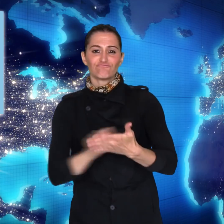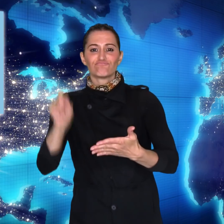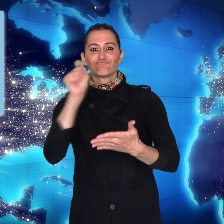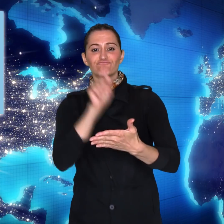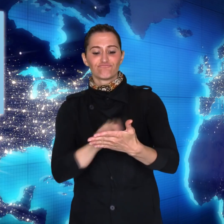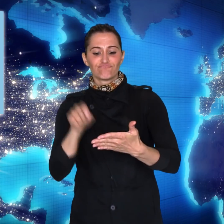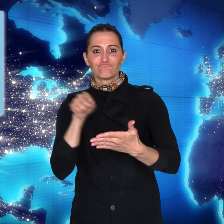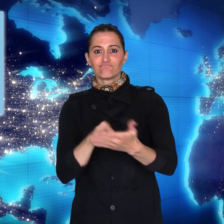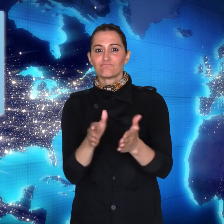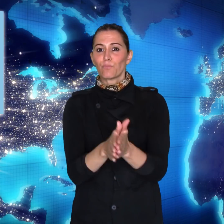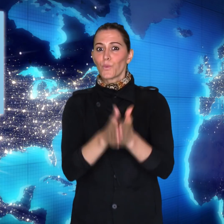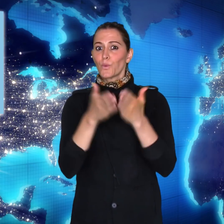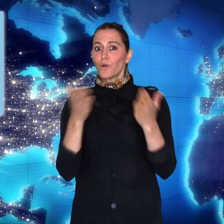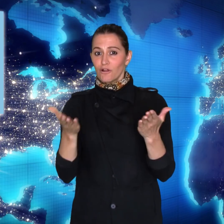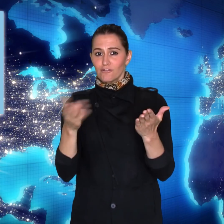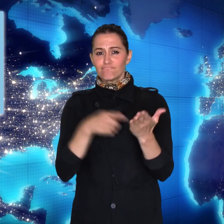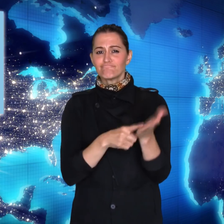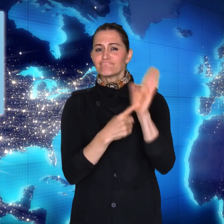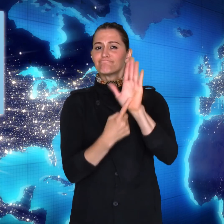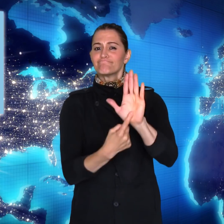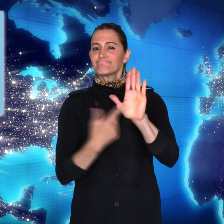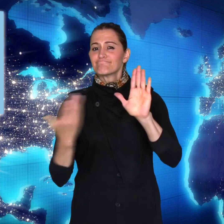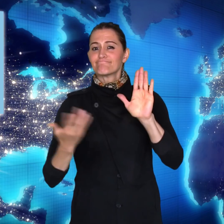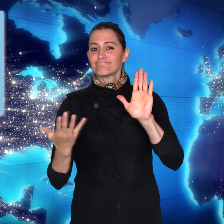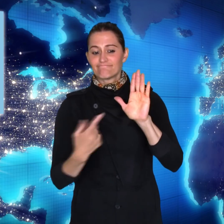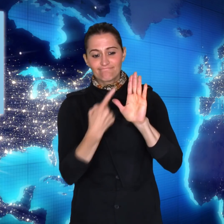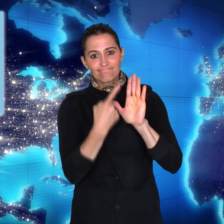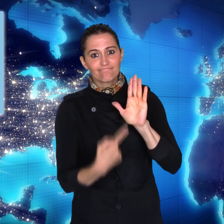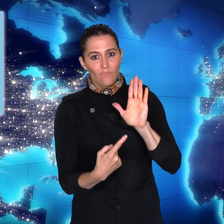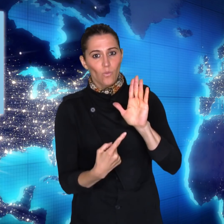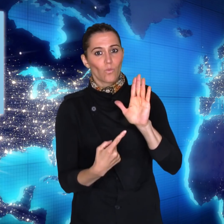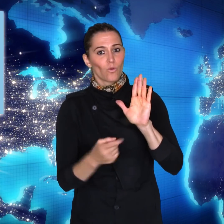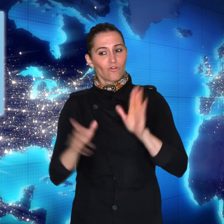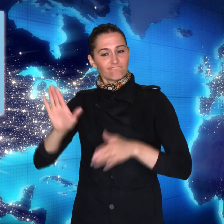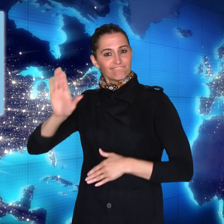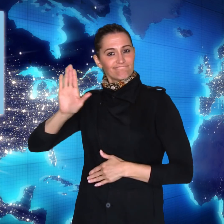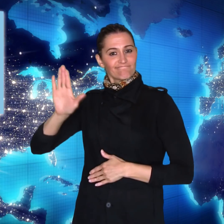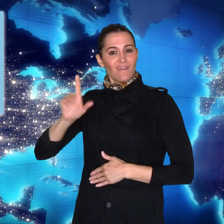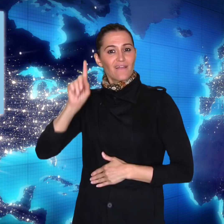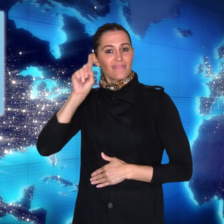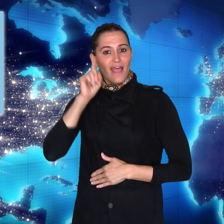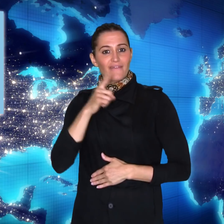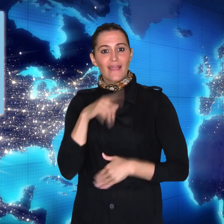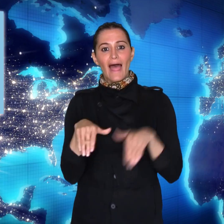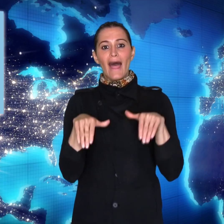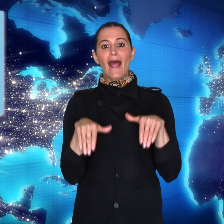dog named Hogan who knew